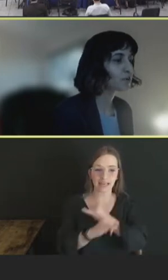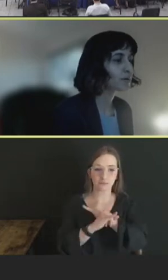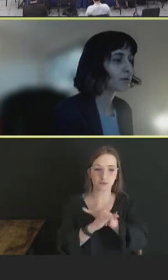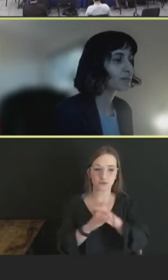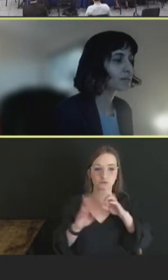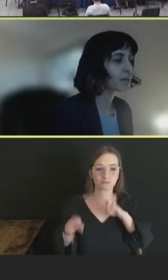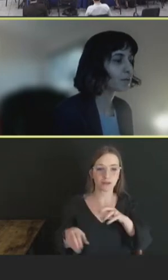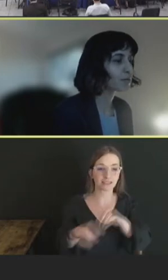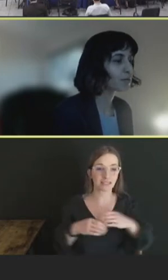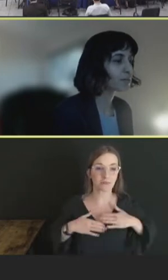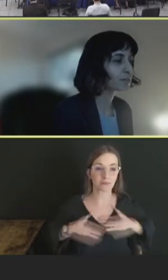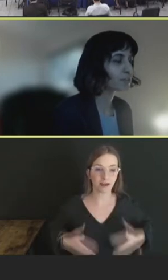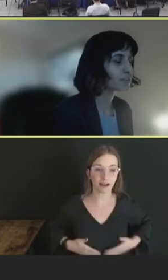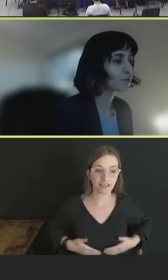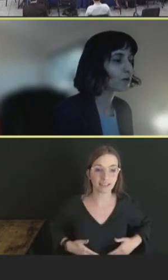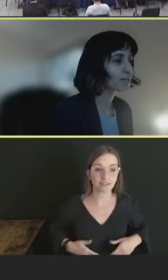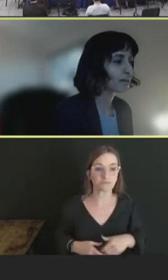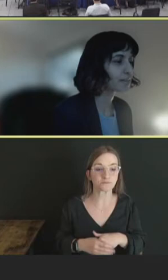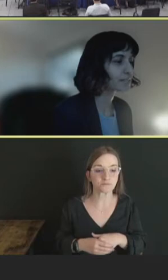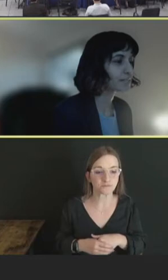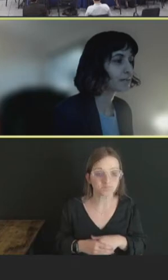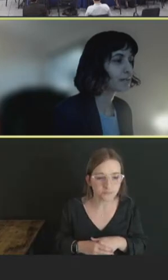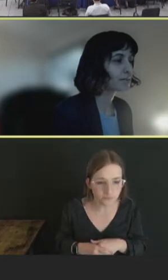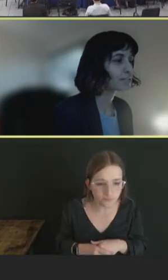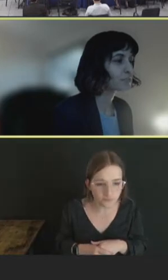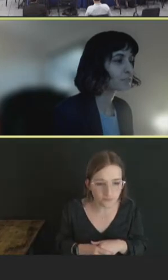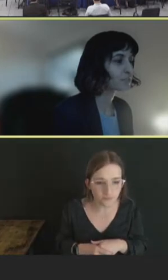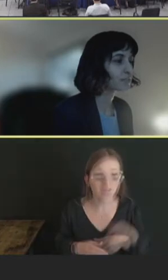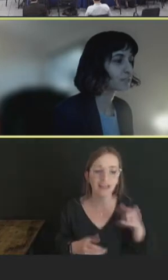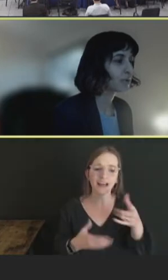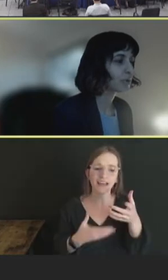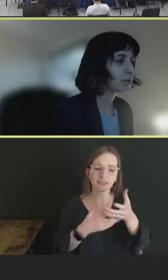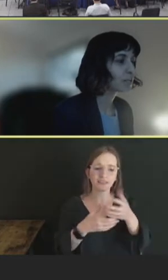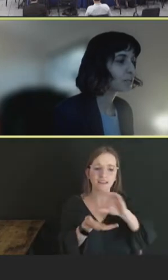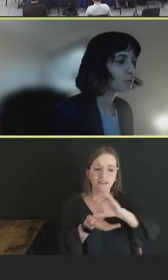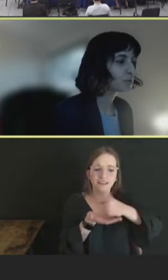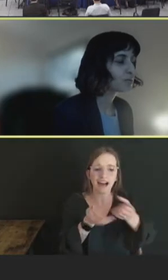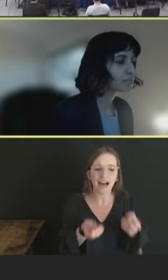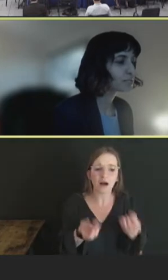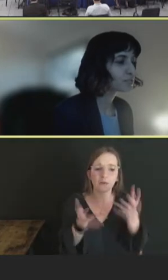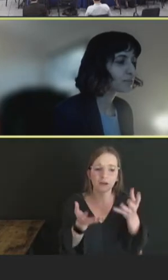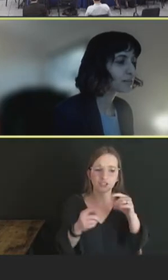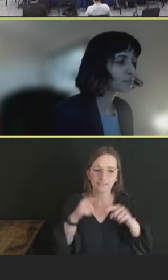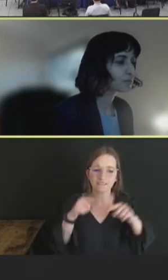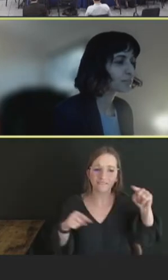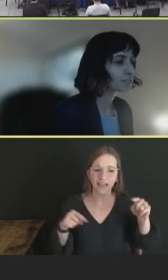from inhaling air particulates or antacid consumption. Aluminum is associated with